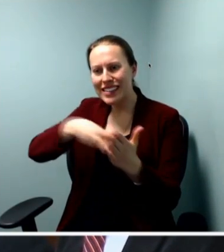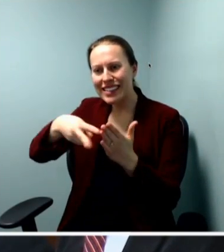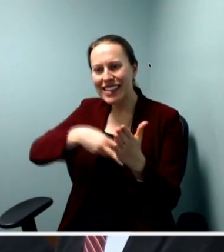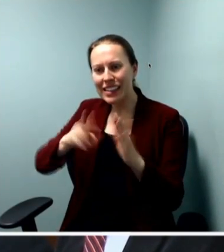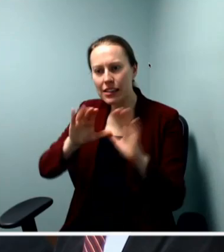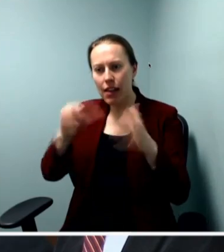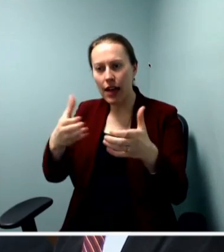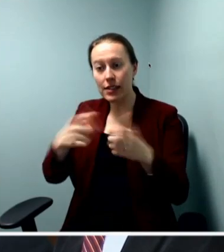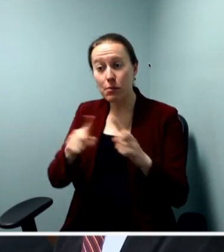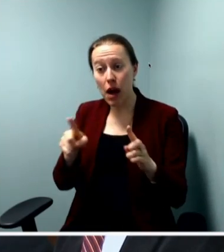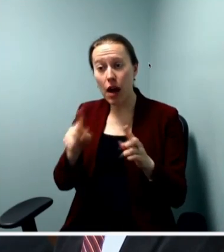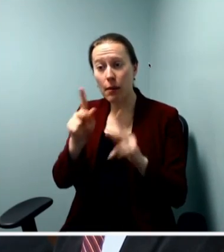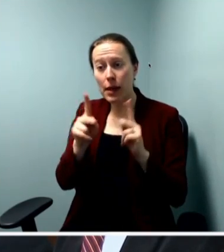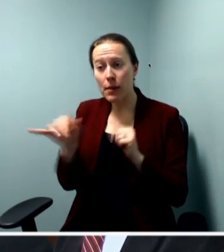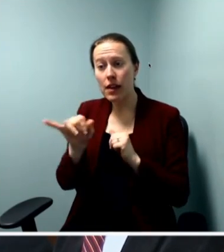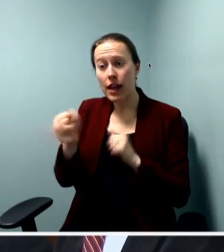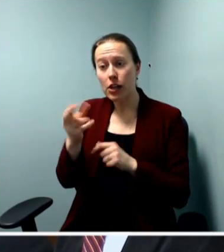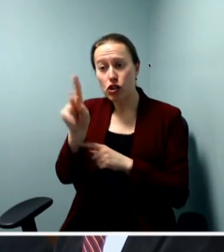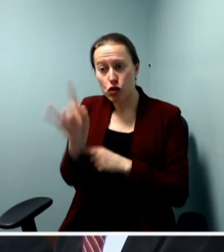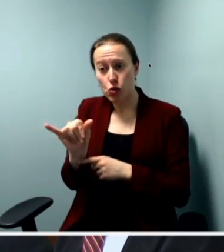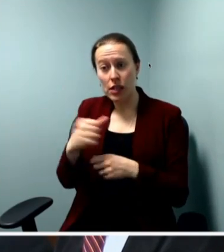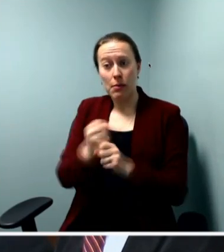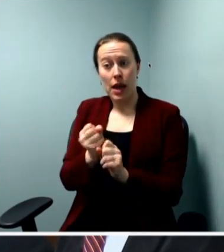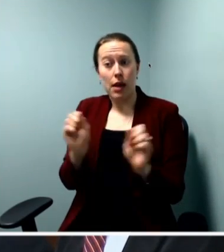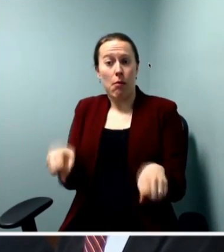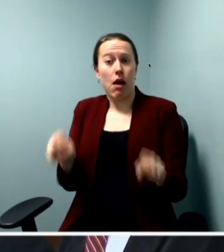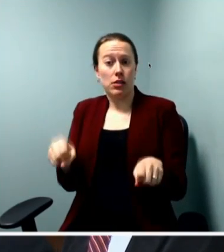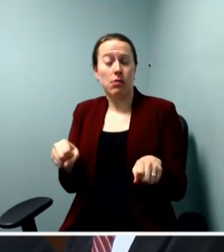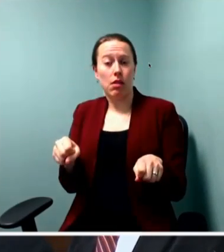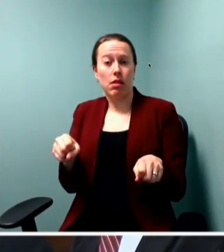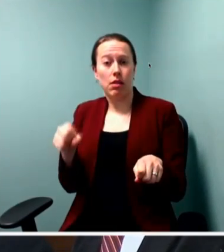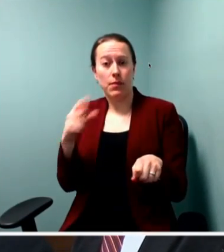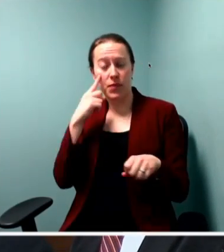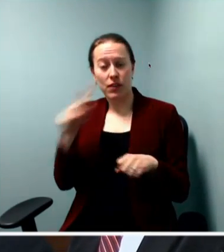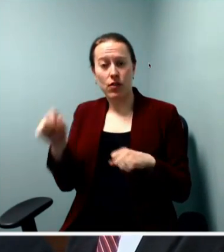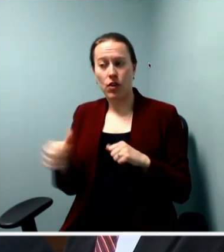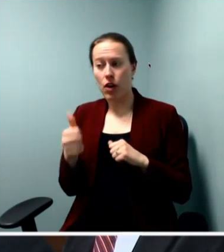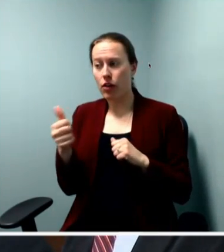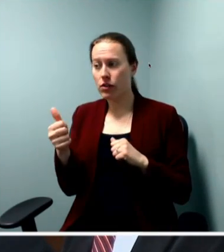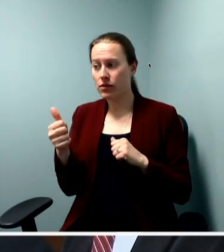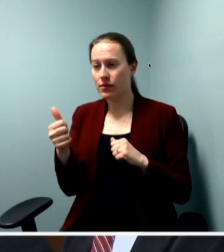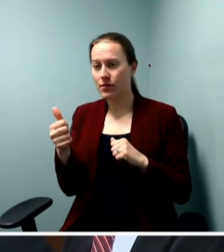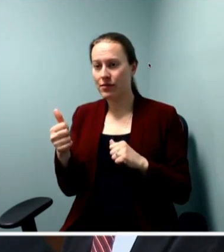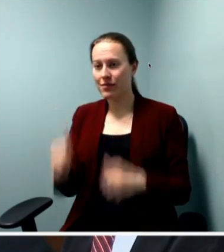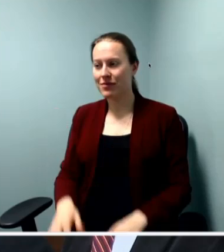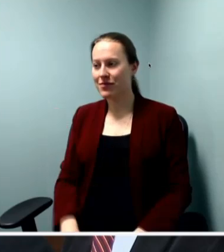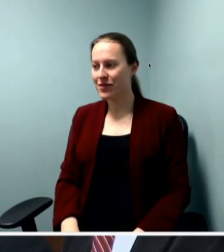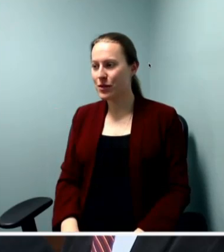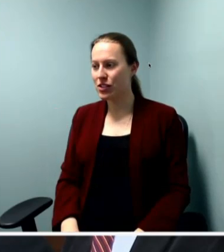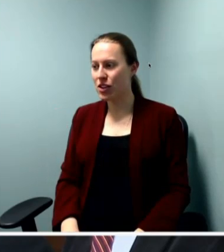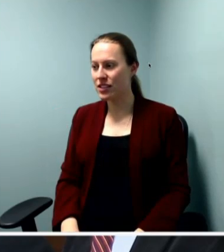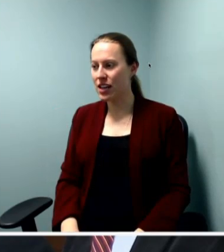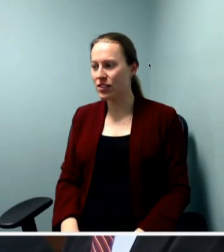And so, I actually started then-- I started making films about it. And I didn't care about if I knew how to make films.